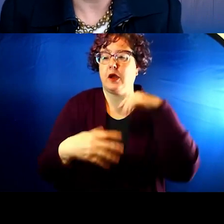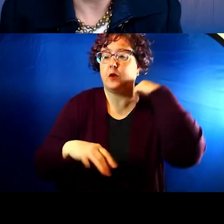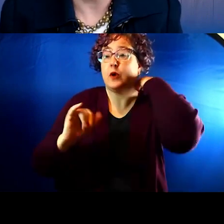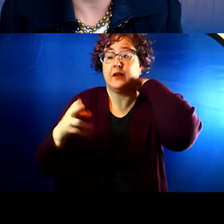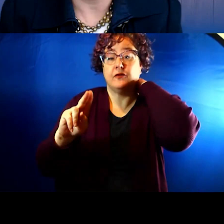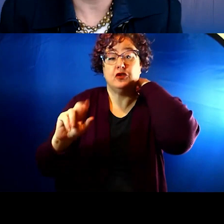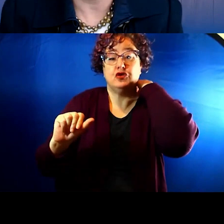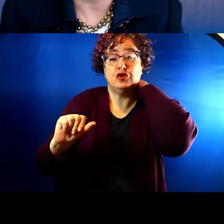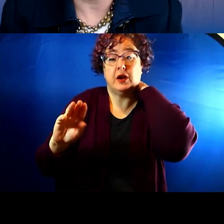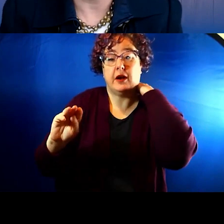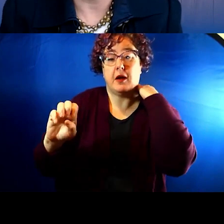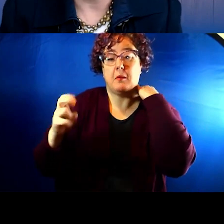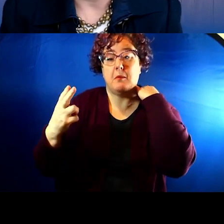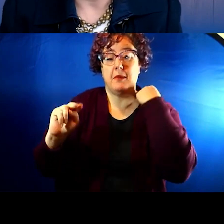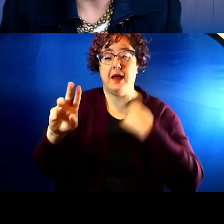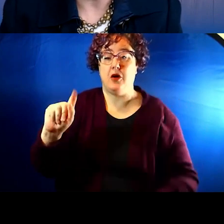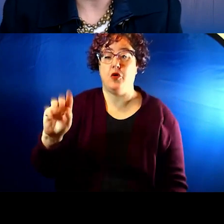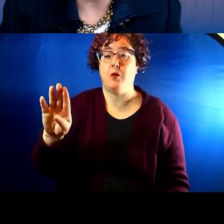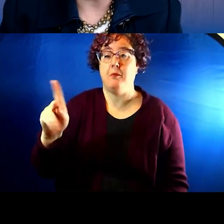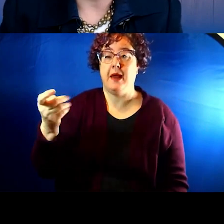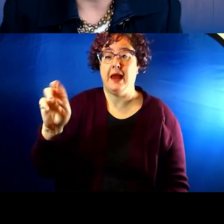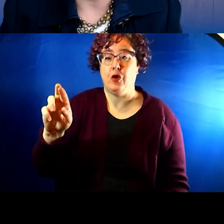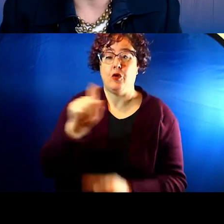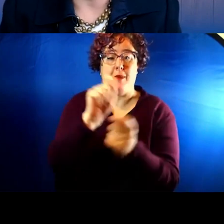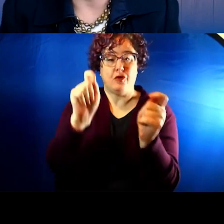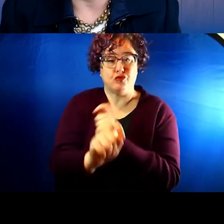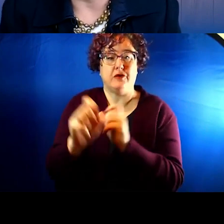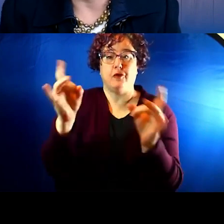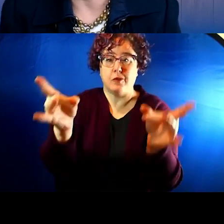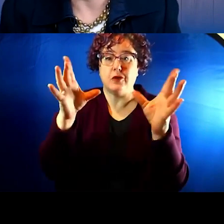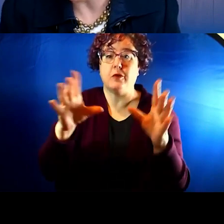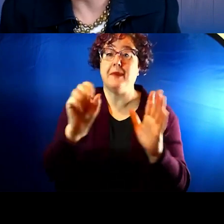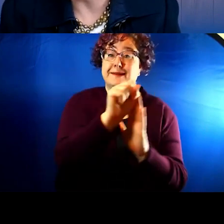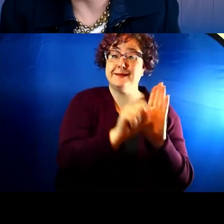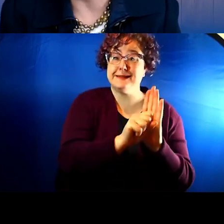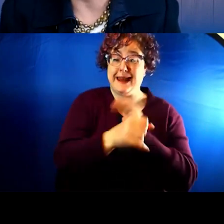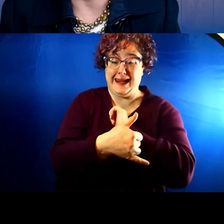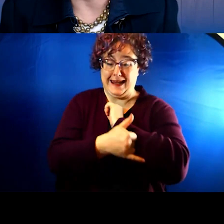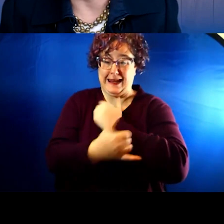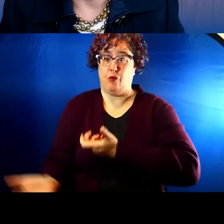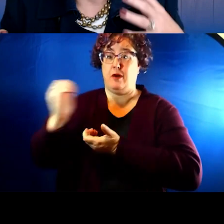TO TALK ABOUT PARTNERSHIPS WITH STATE AND COUNTY.